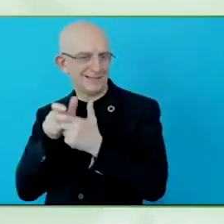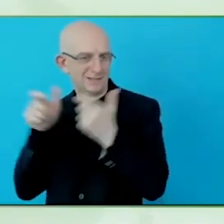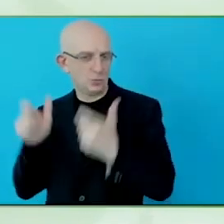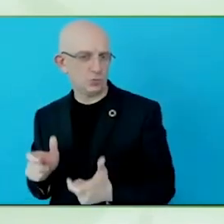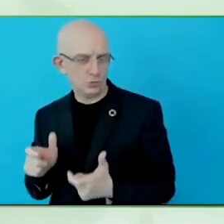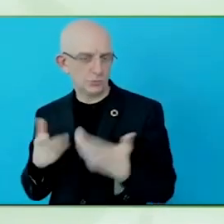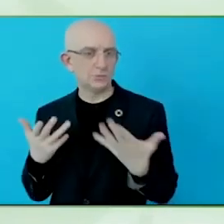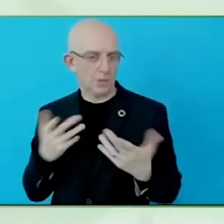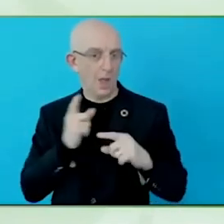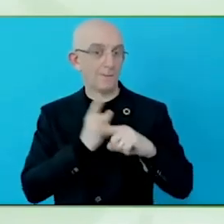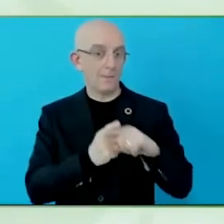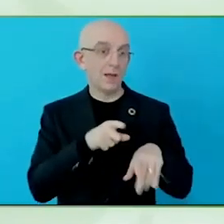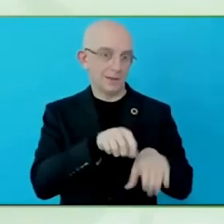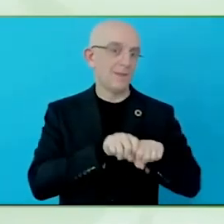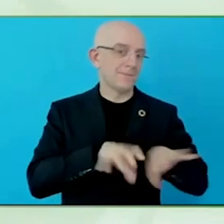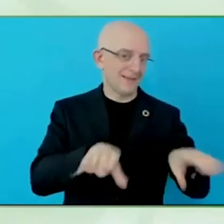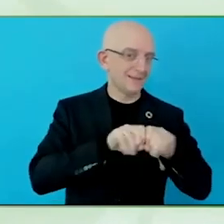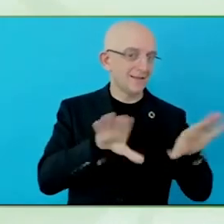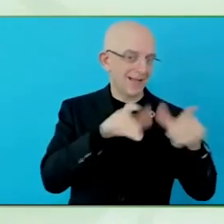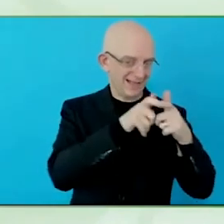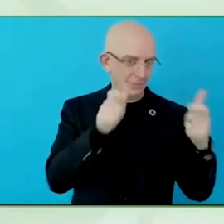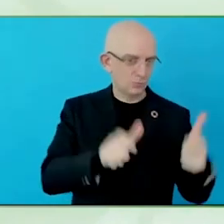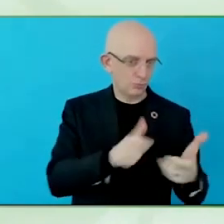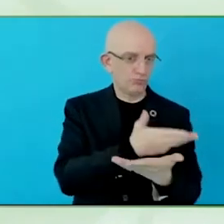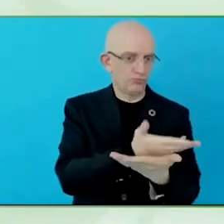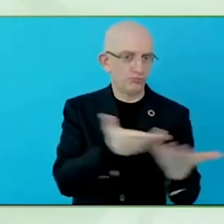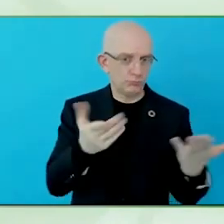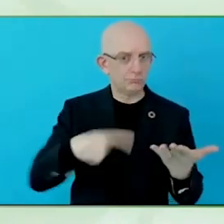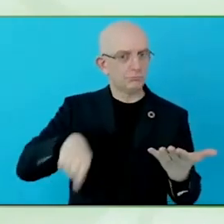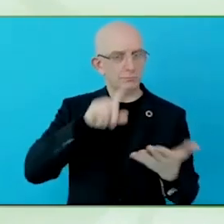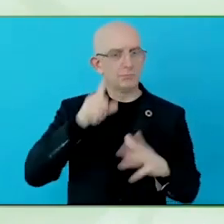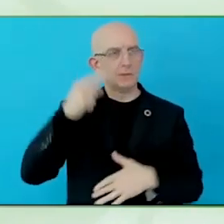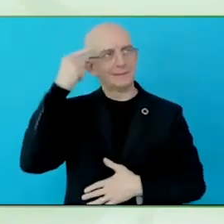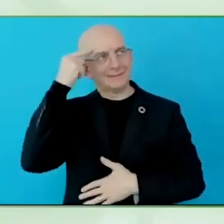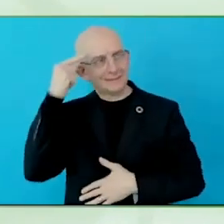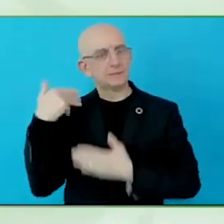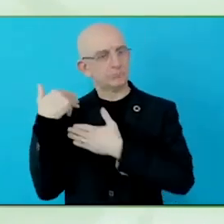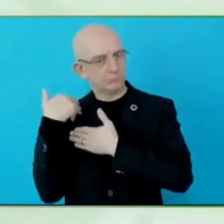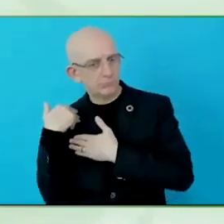society, as it is able to form different perceptions, motivations,